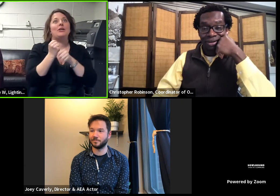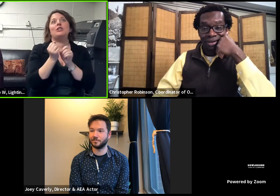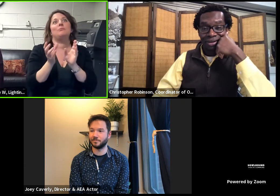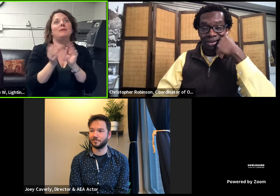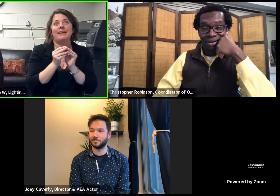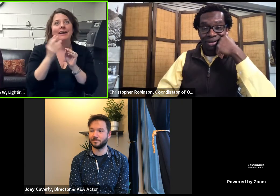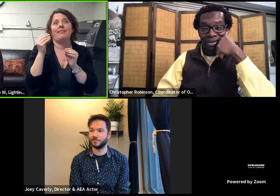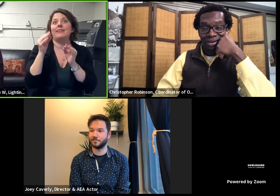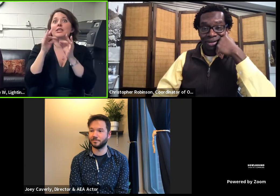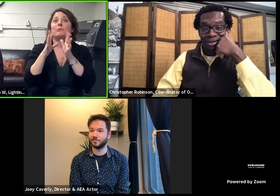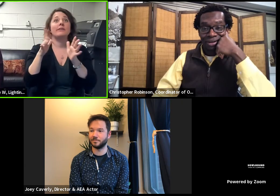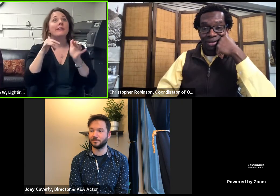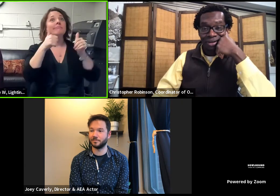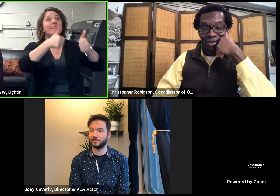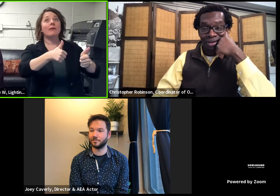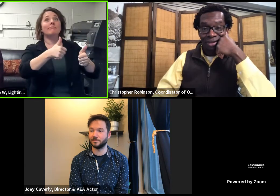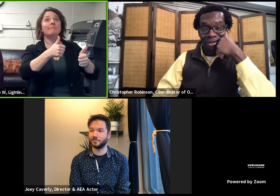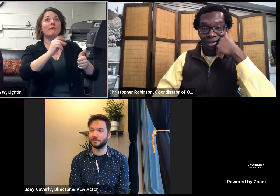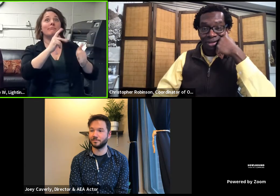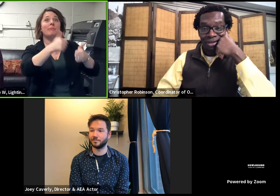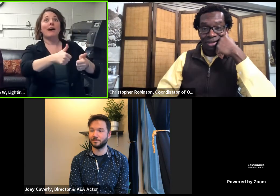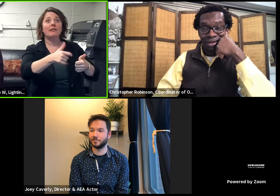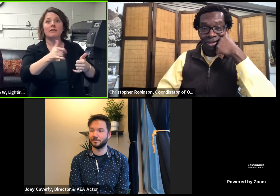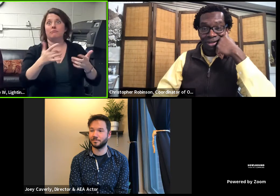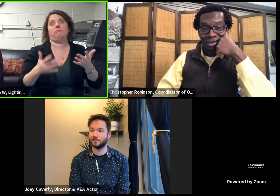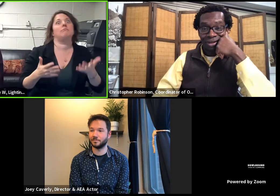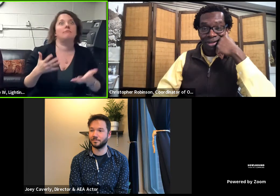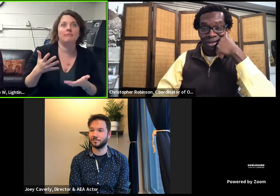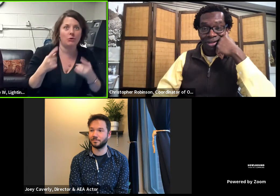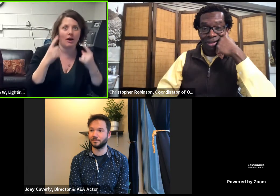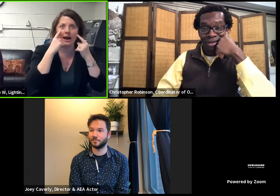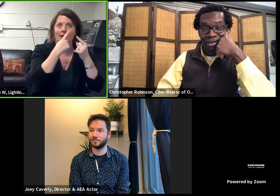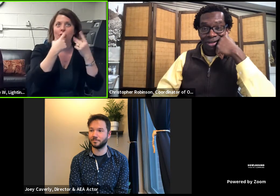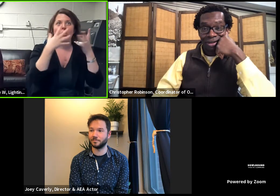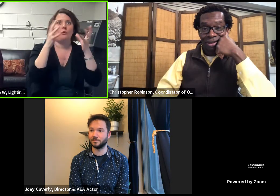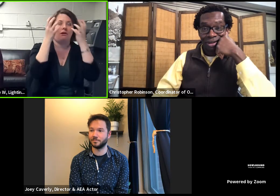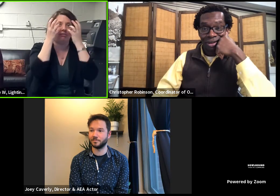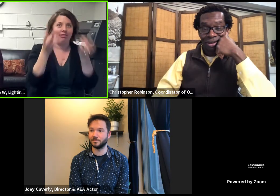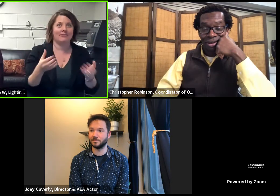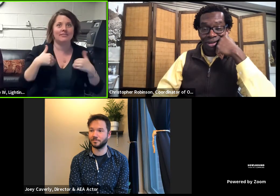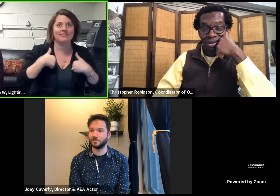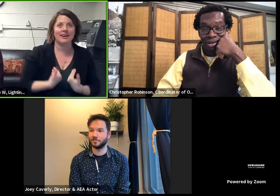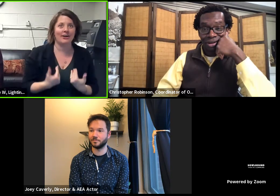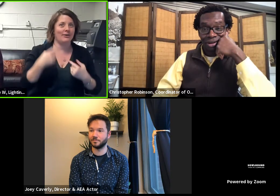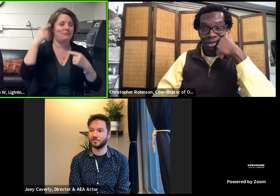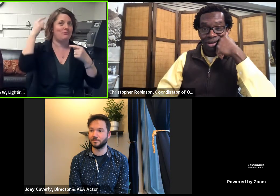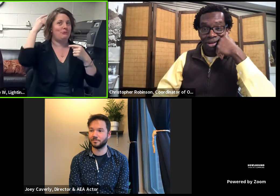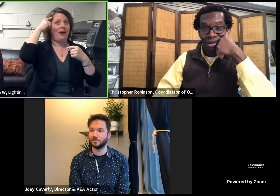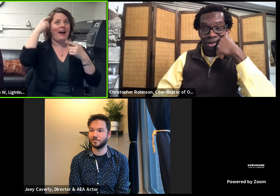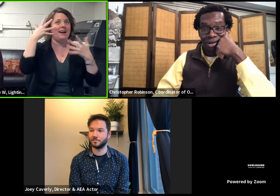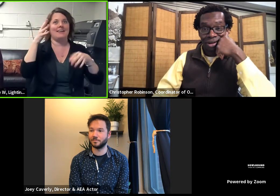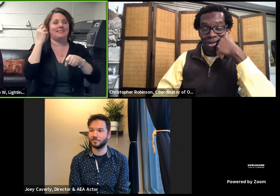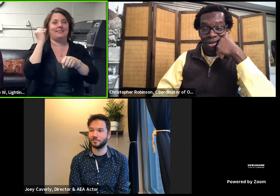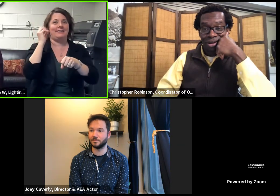and at the end you have a post-production meeting. And if you're interpreter, great, but you're eyes are already exhausted maybe